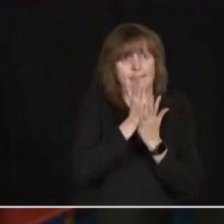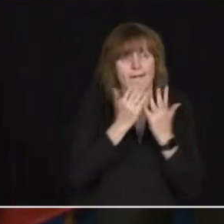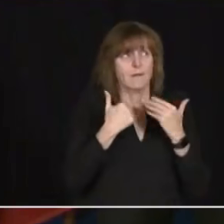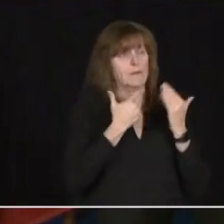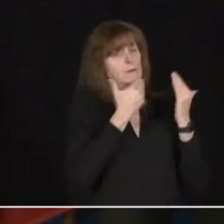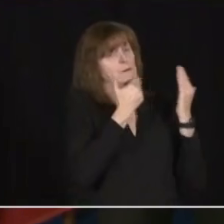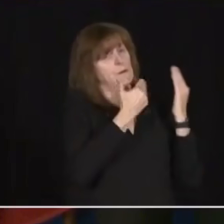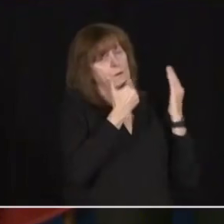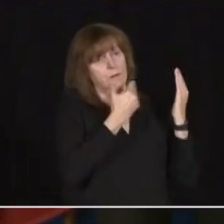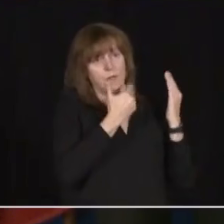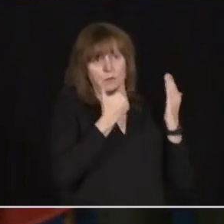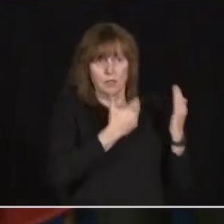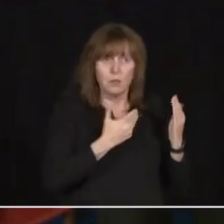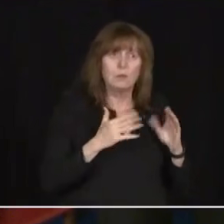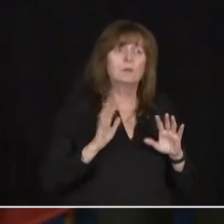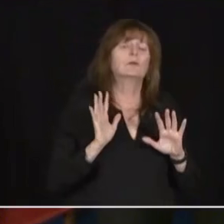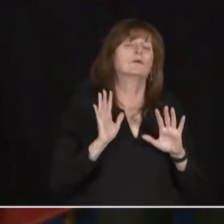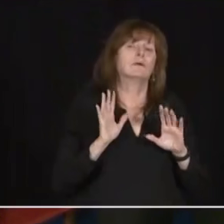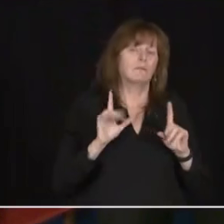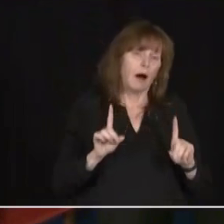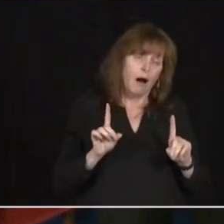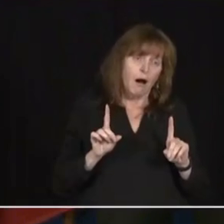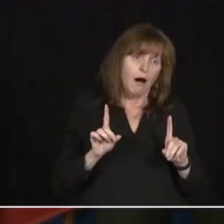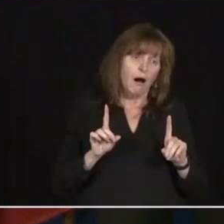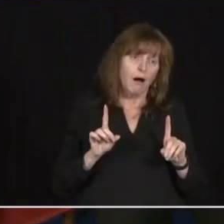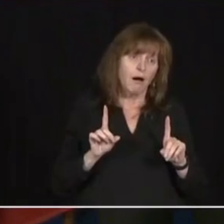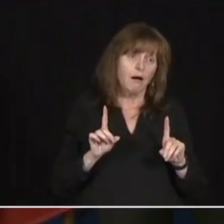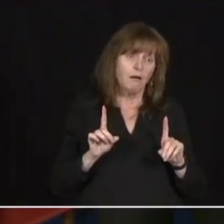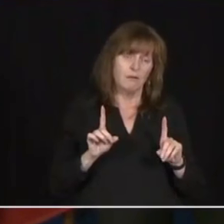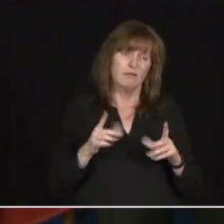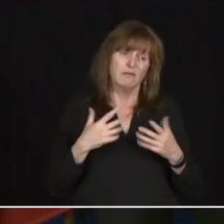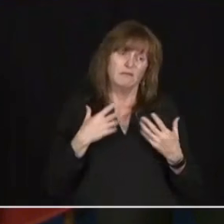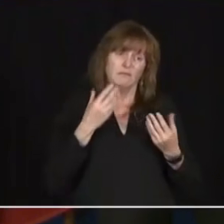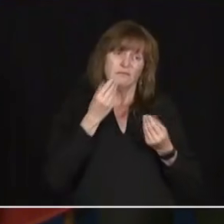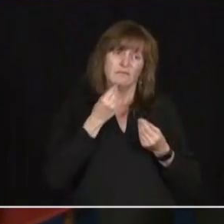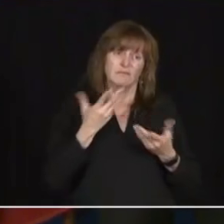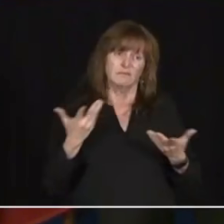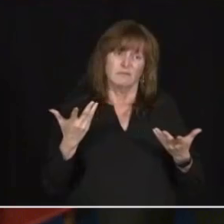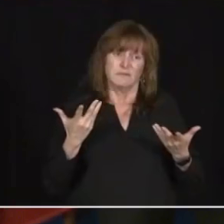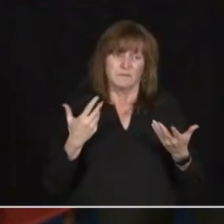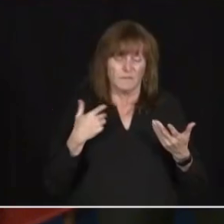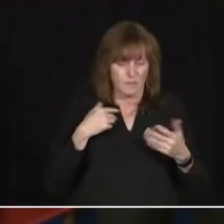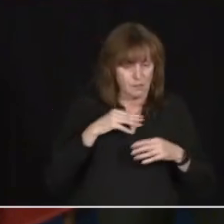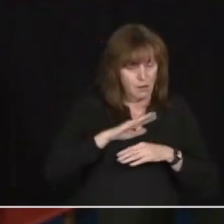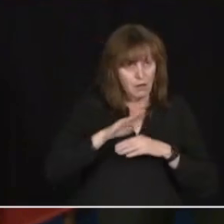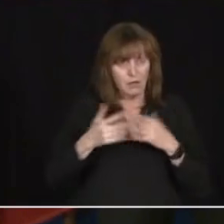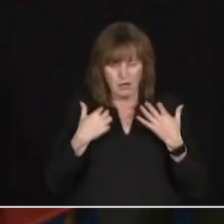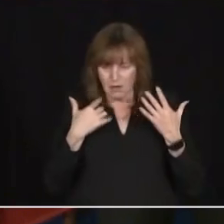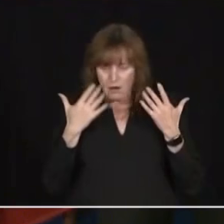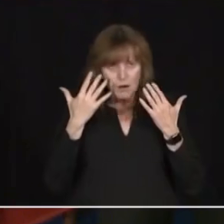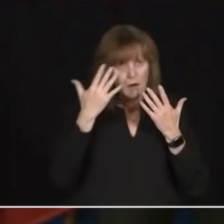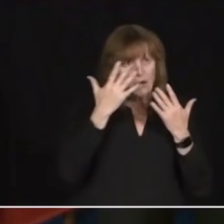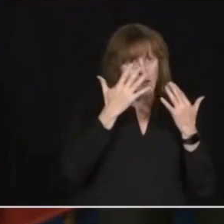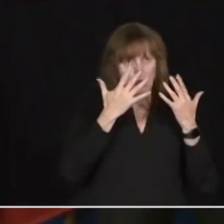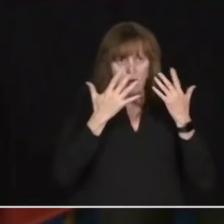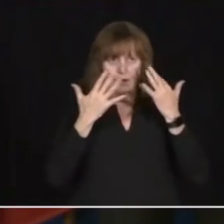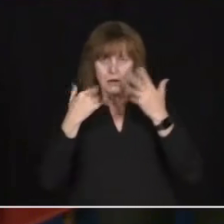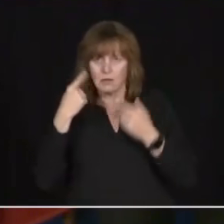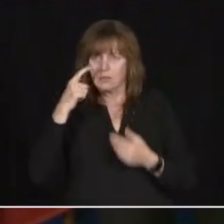But I'd love to sit down - and I've mentioned this to the Prime Minister and the Deputy Prime Minister - we need their support.